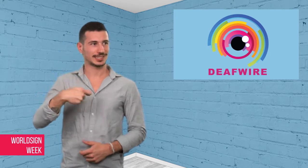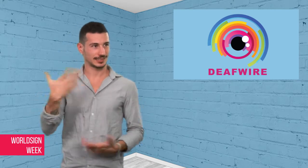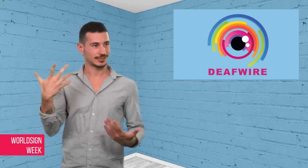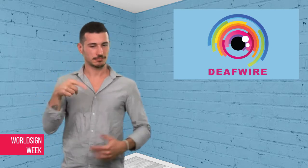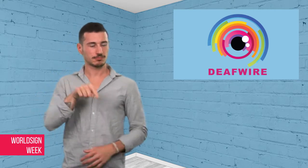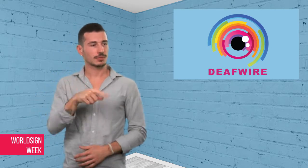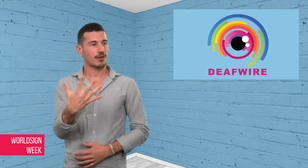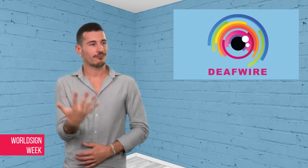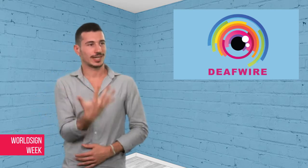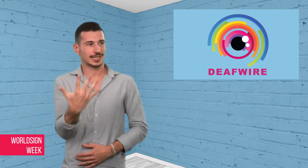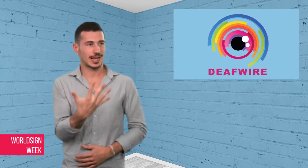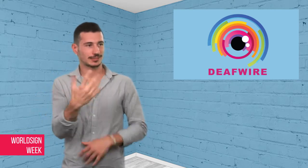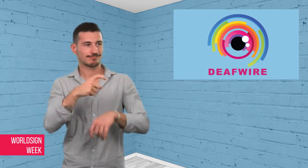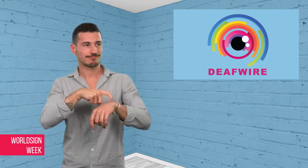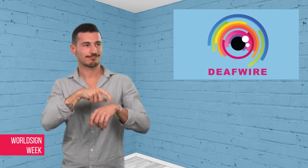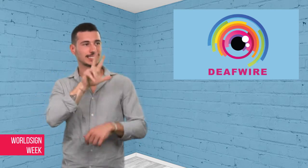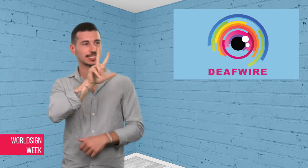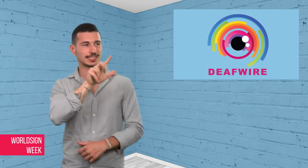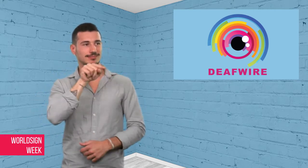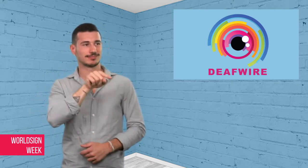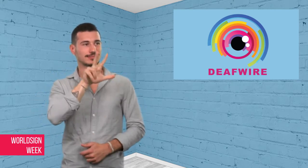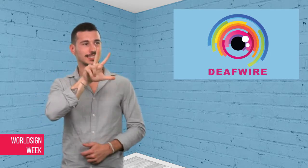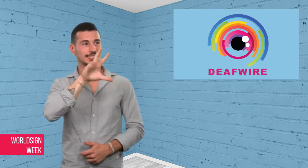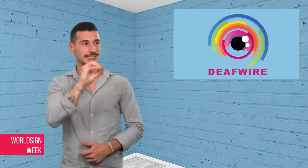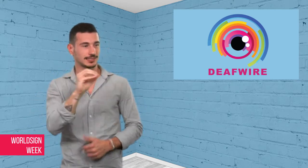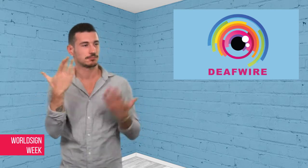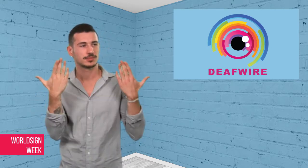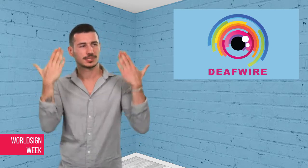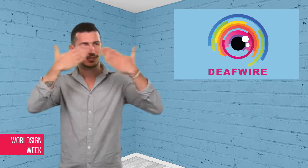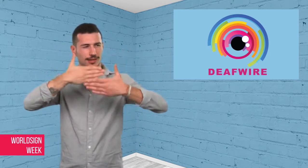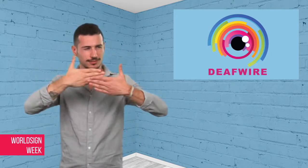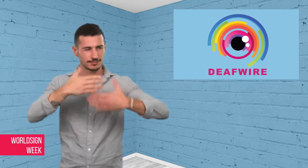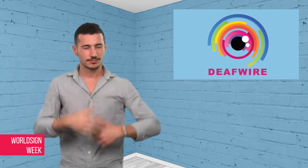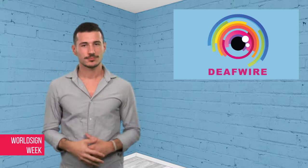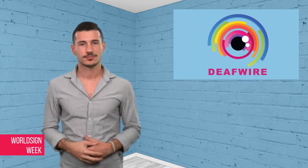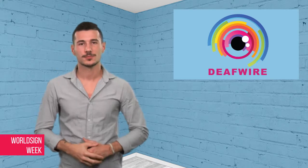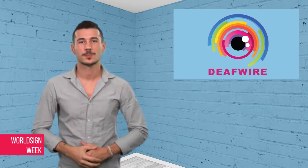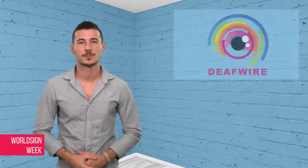Deaf female president at 3:30pm on Friday.